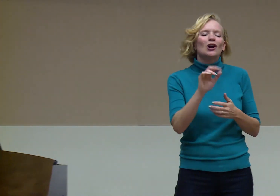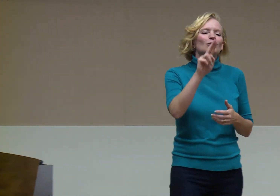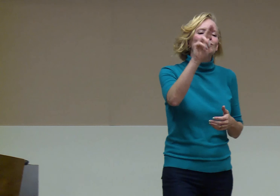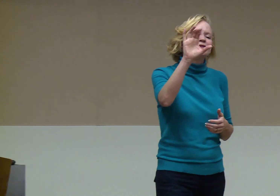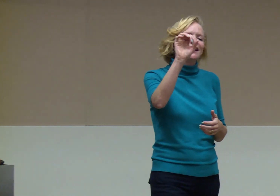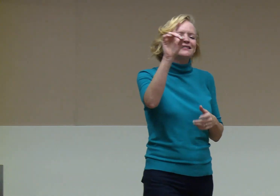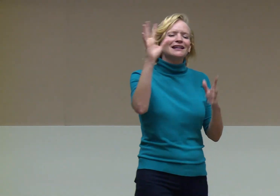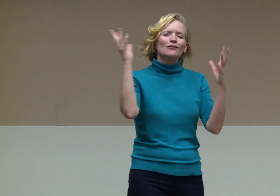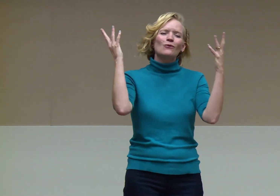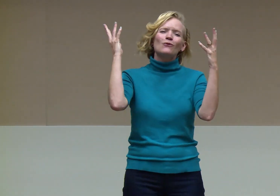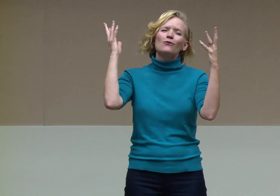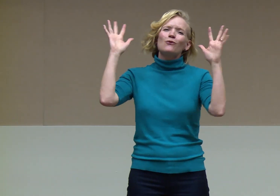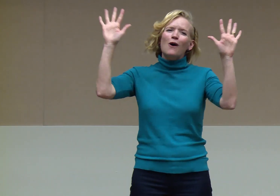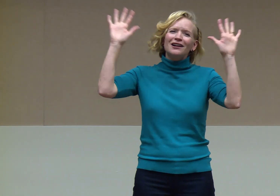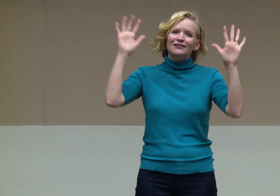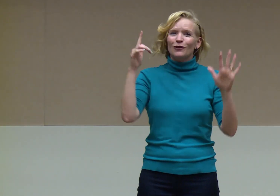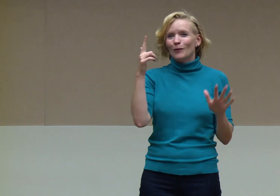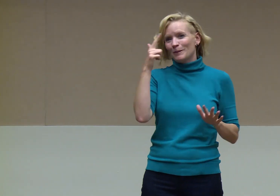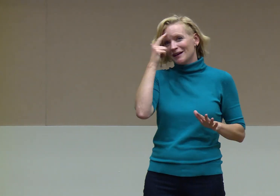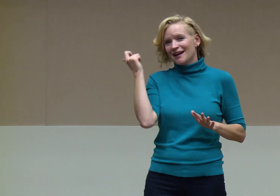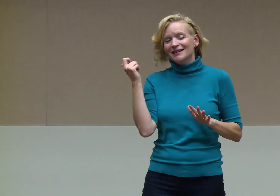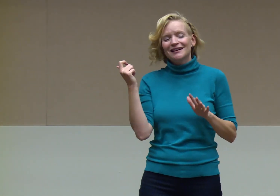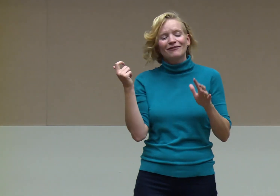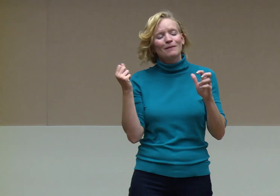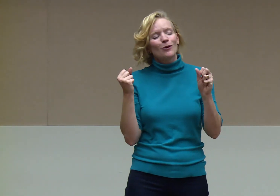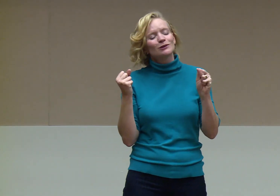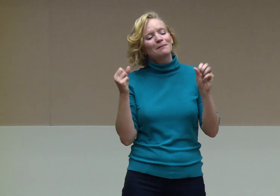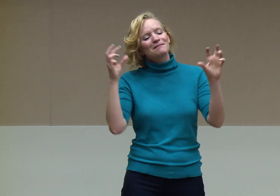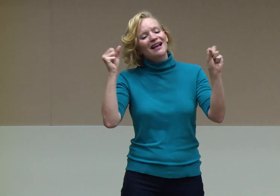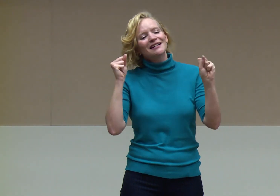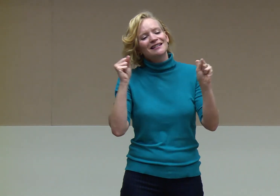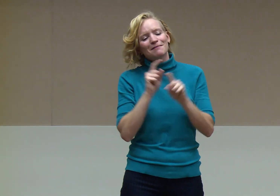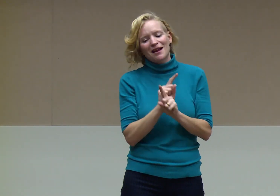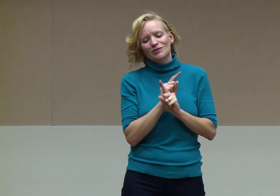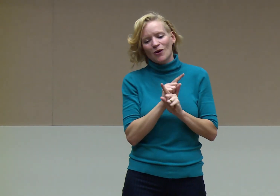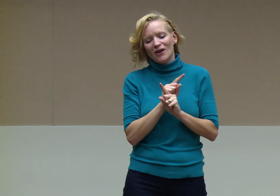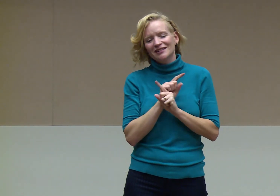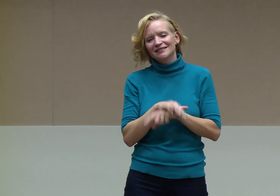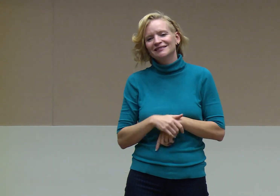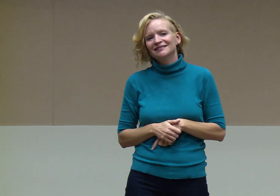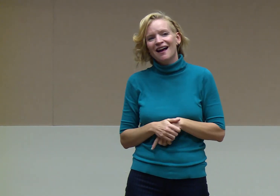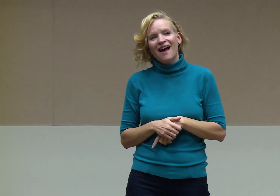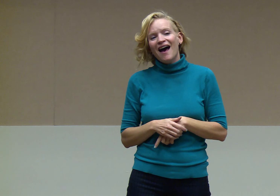but I hope to have some of this in my life still. UCSD was a wonderful experience for me